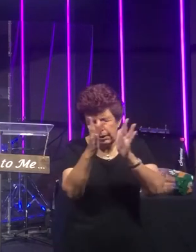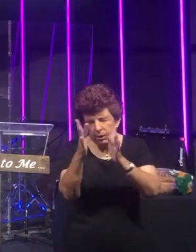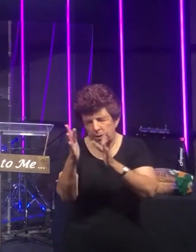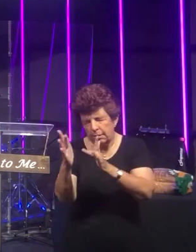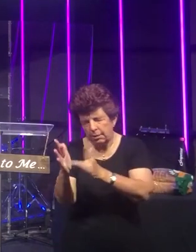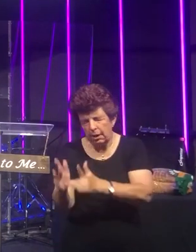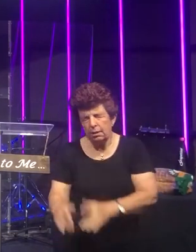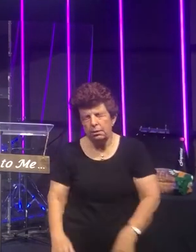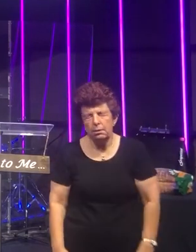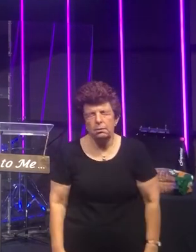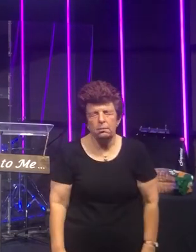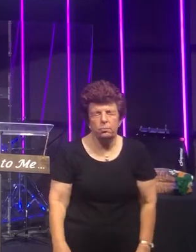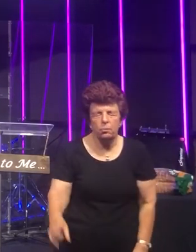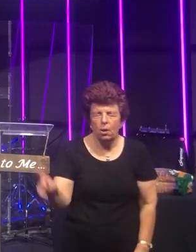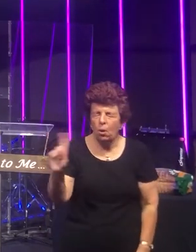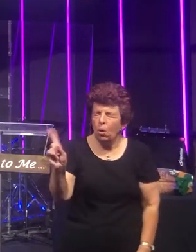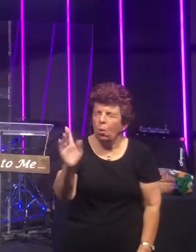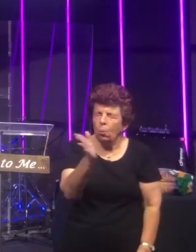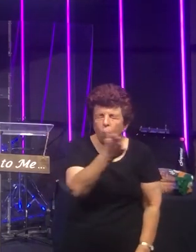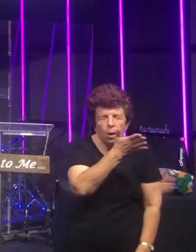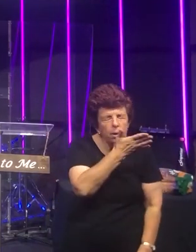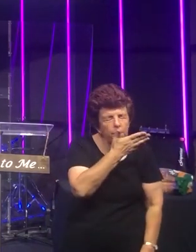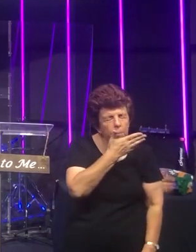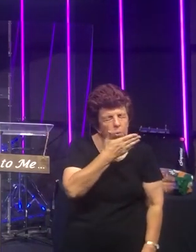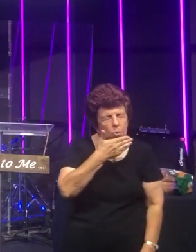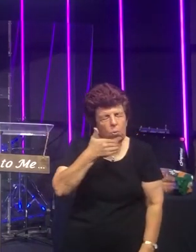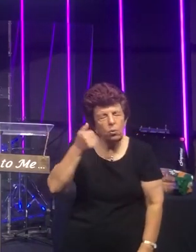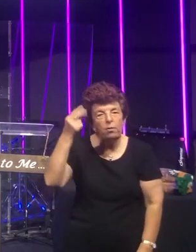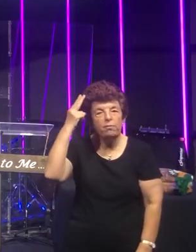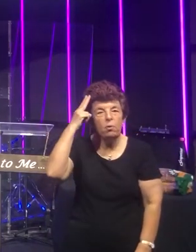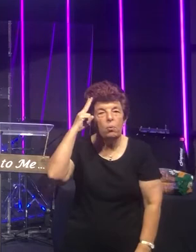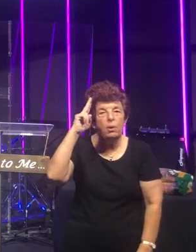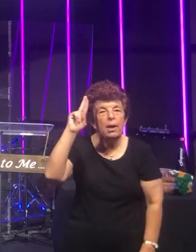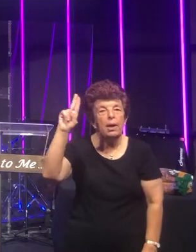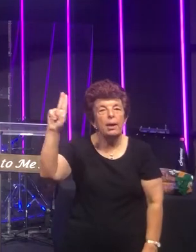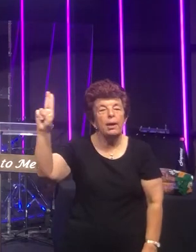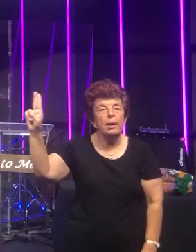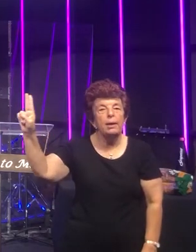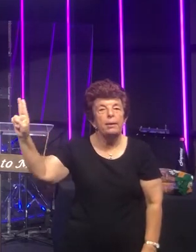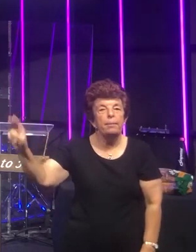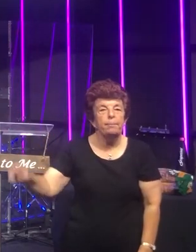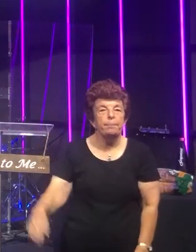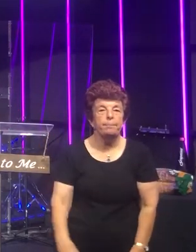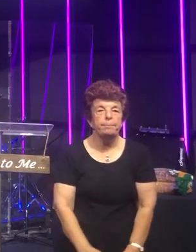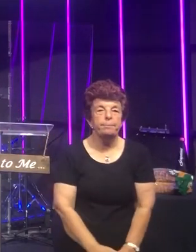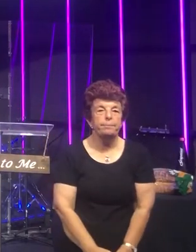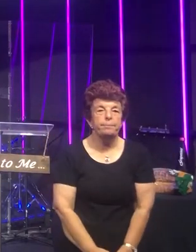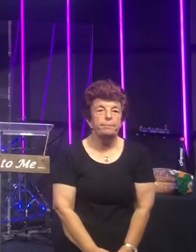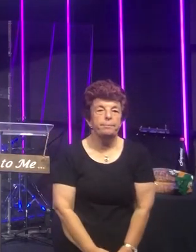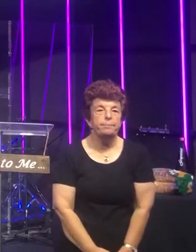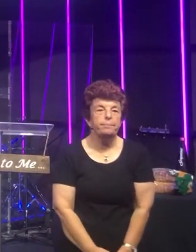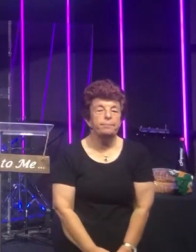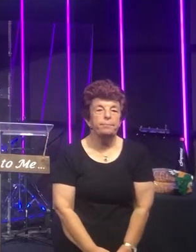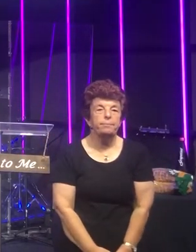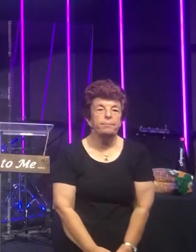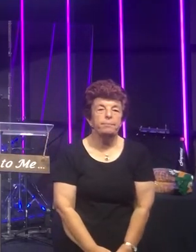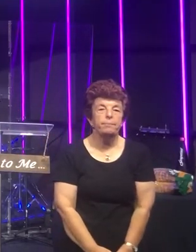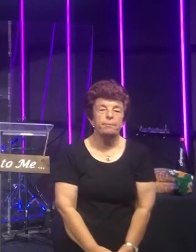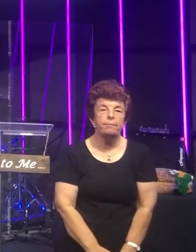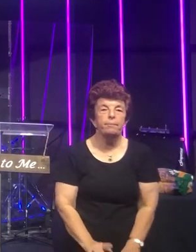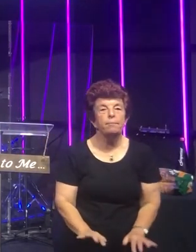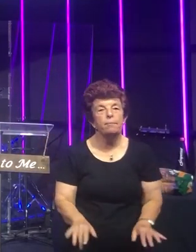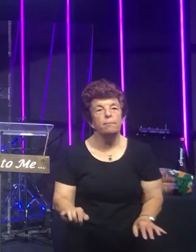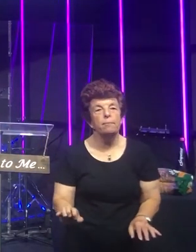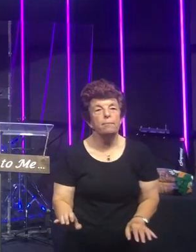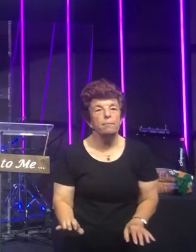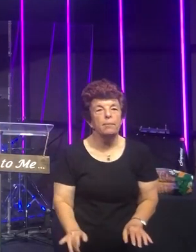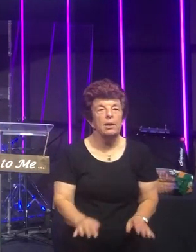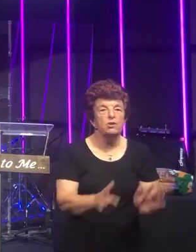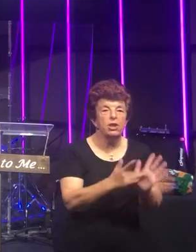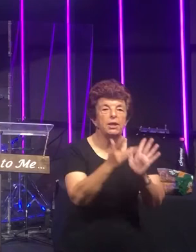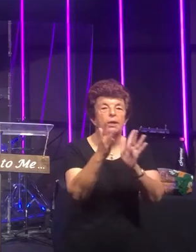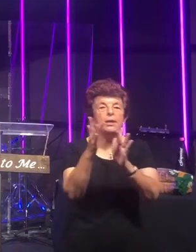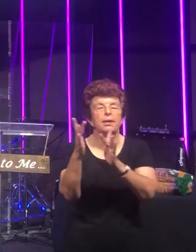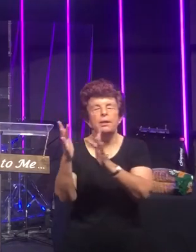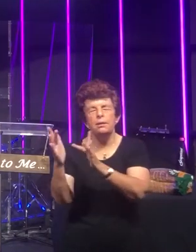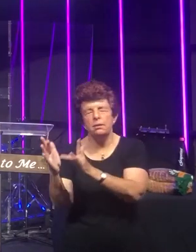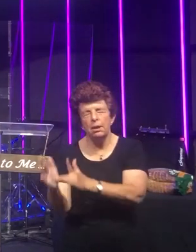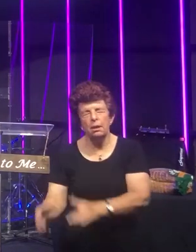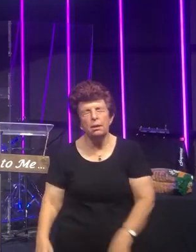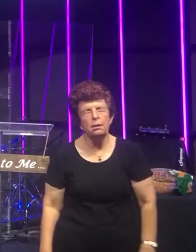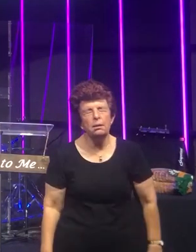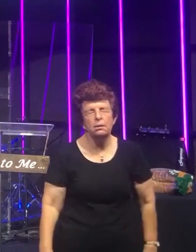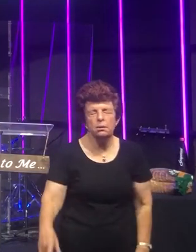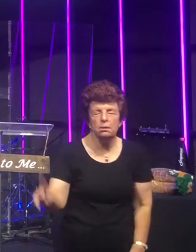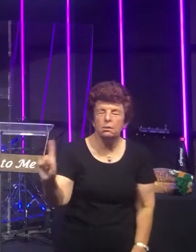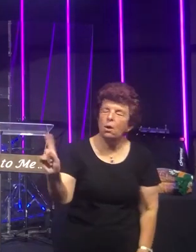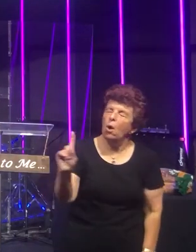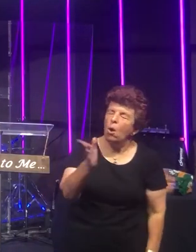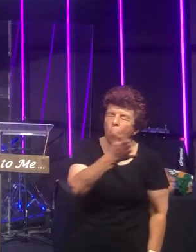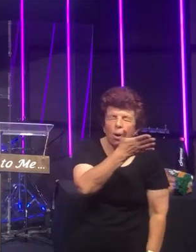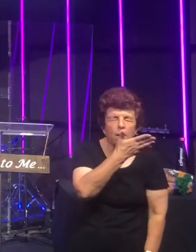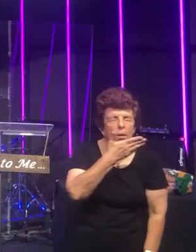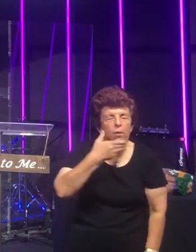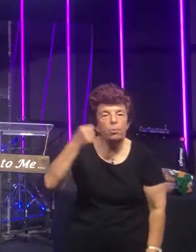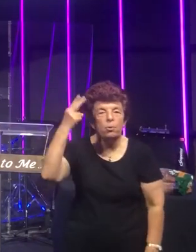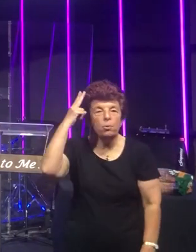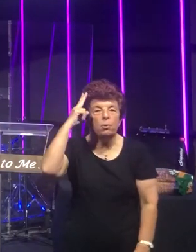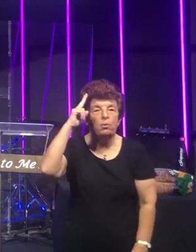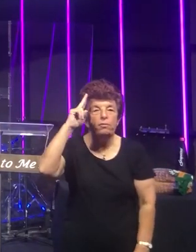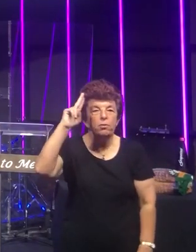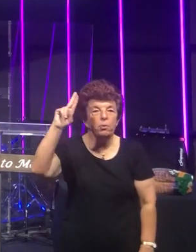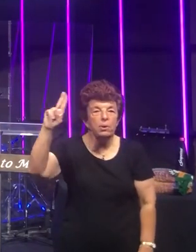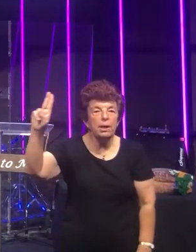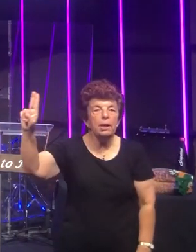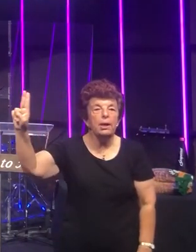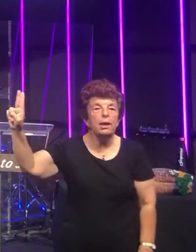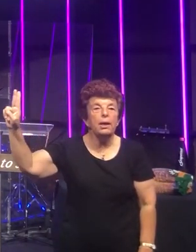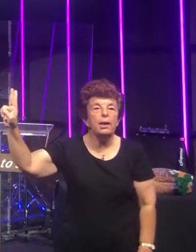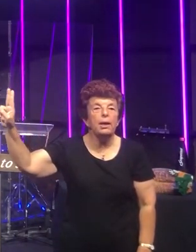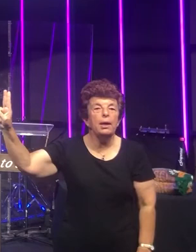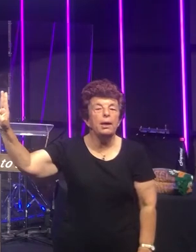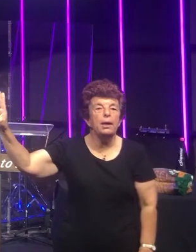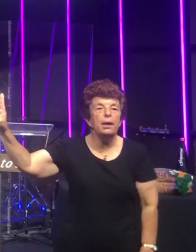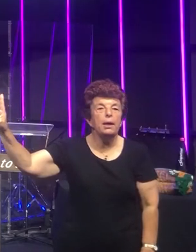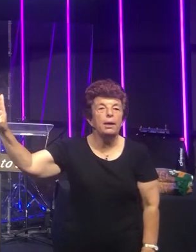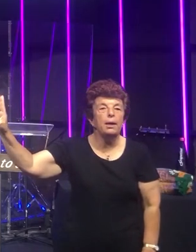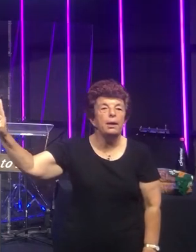Jesus what a beautiful name